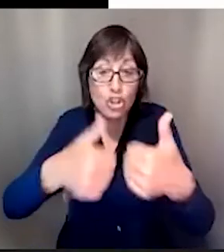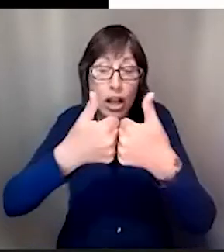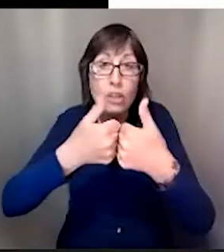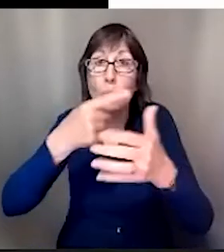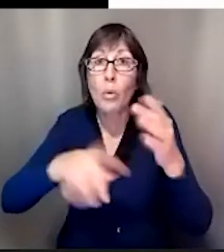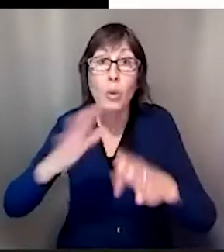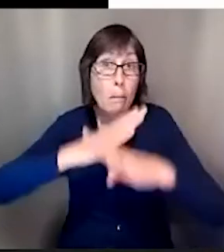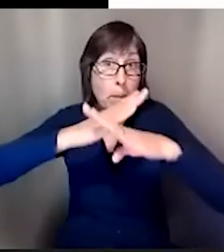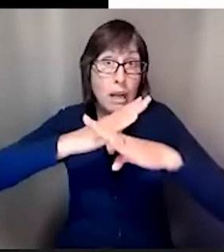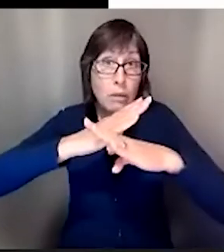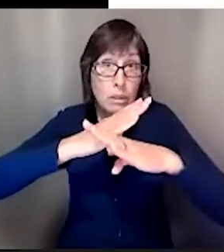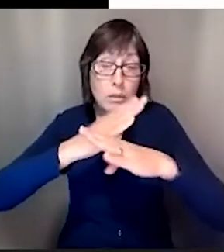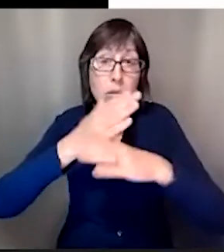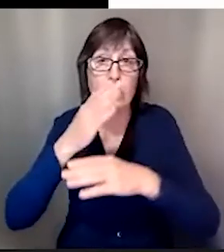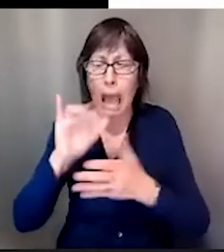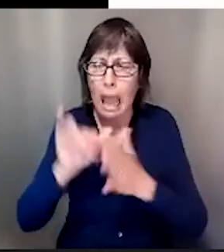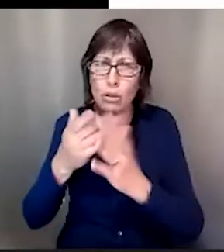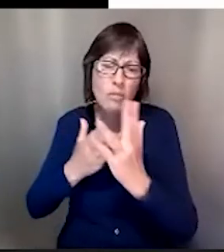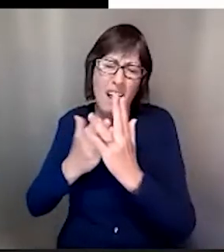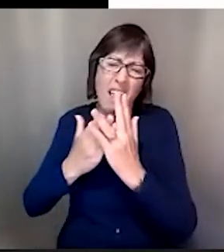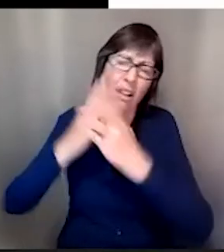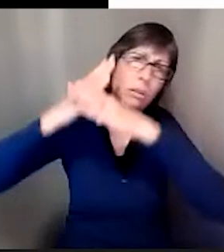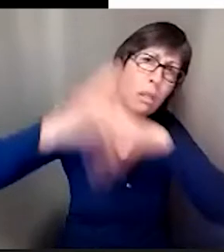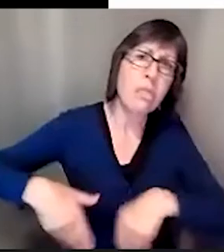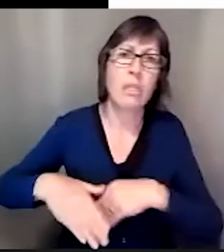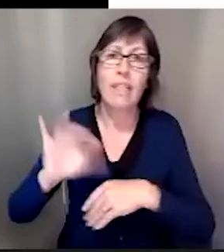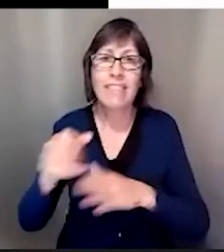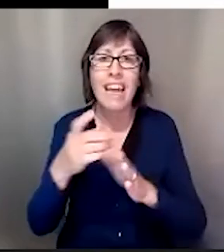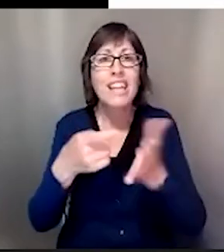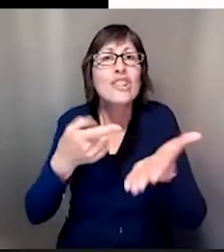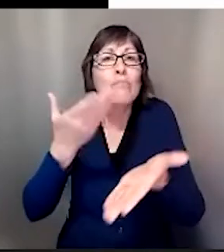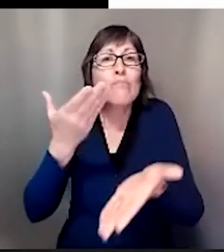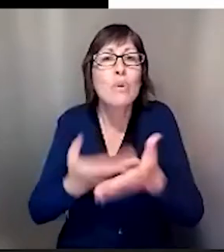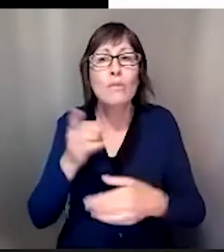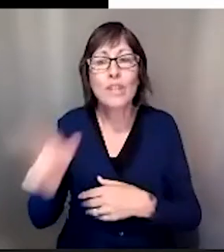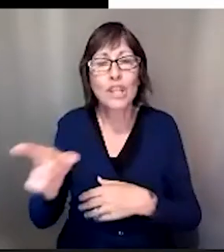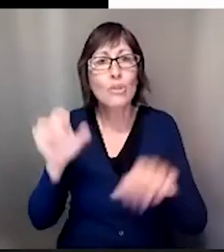work and how you might move through them actually demonstrates capacity, awareness and potential.